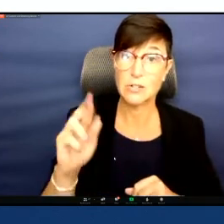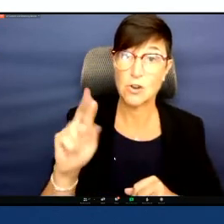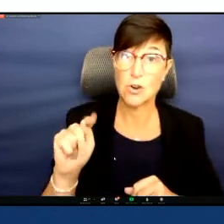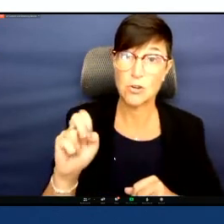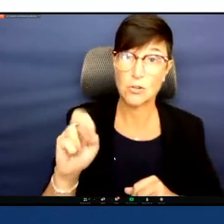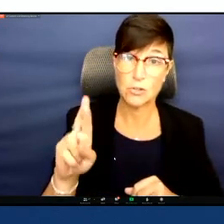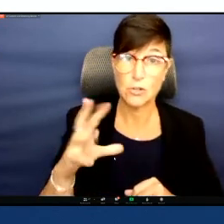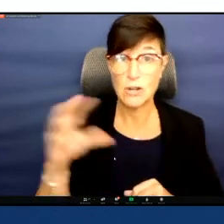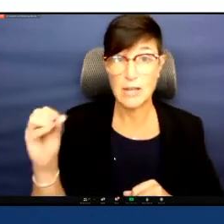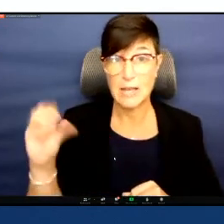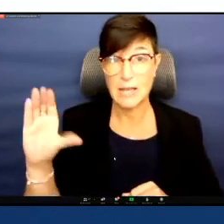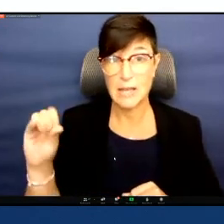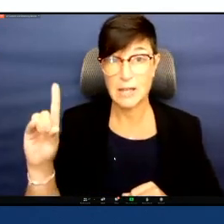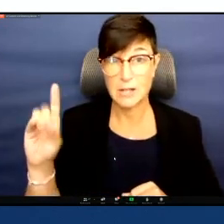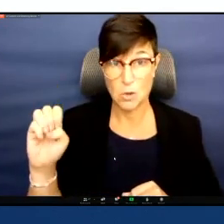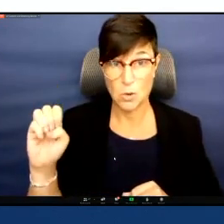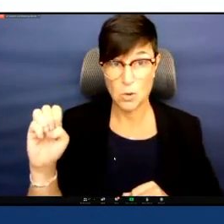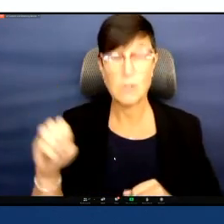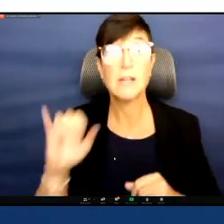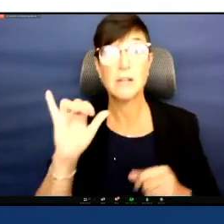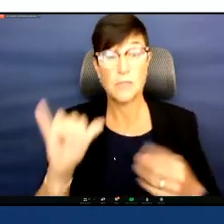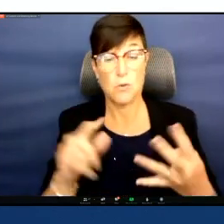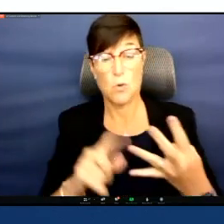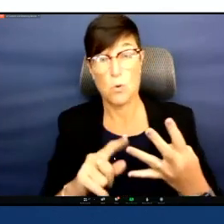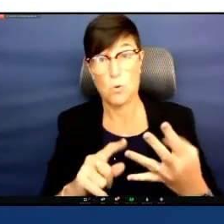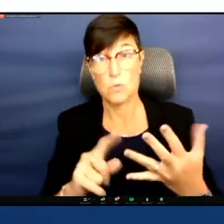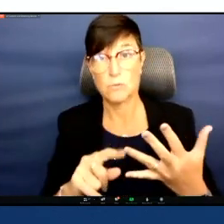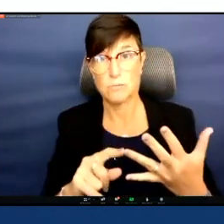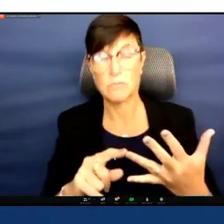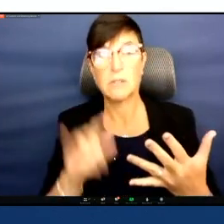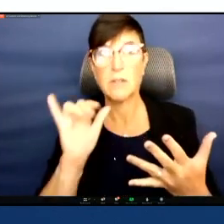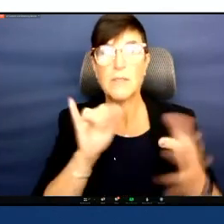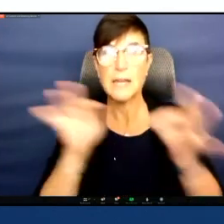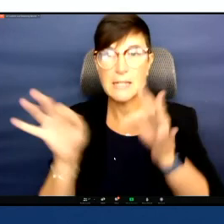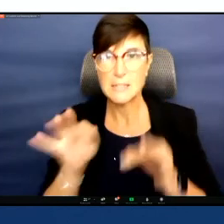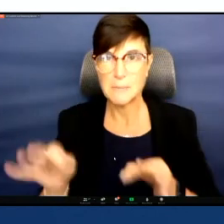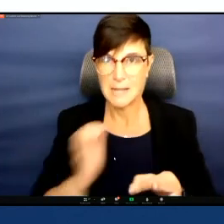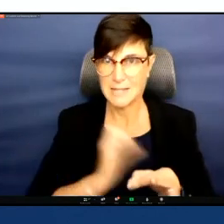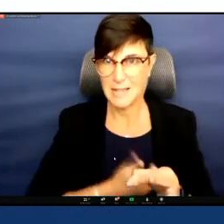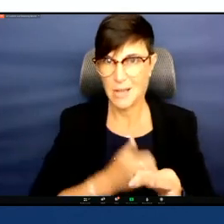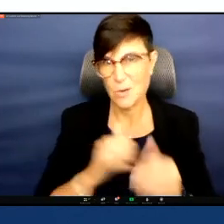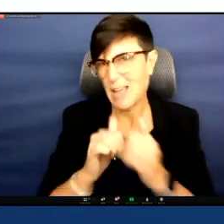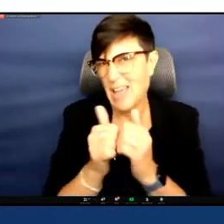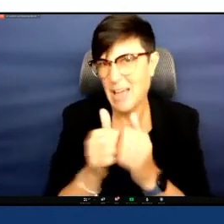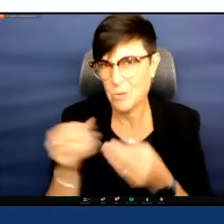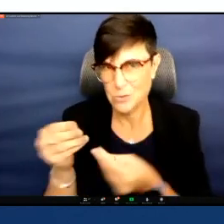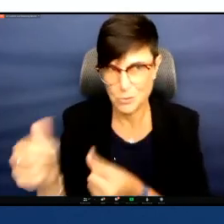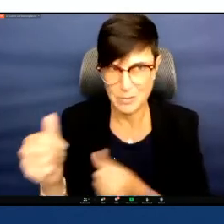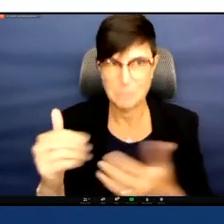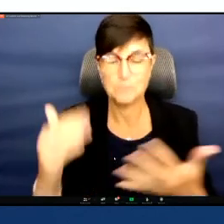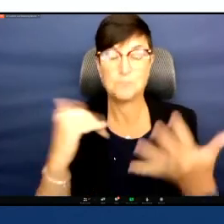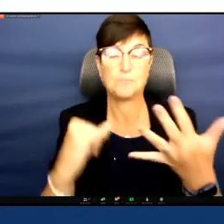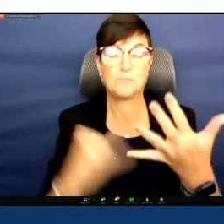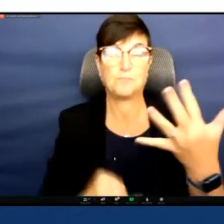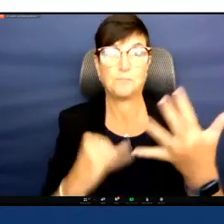of county officials in the budget process. Finally, in addition to legal requirements, any board policy direction